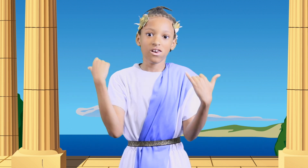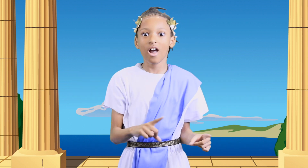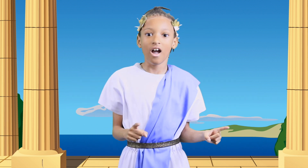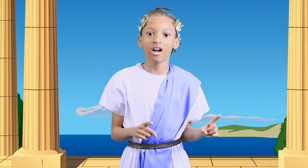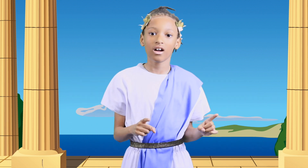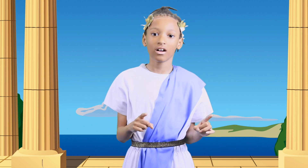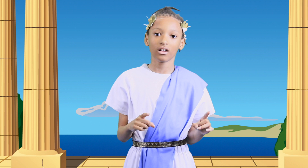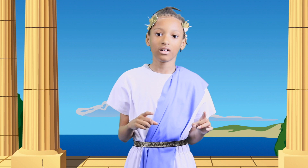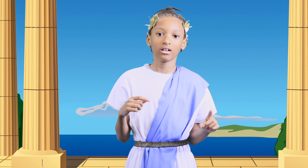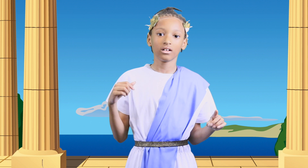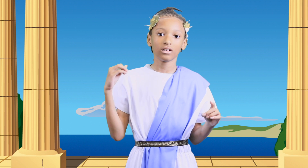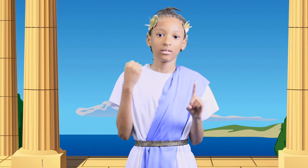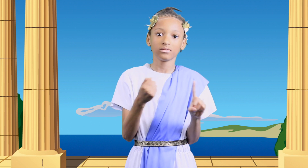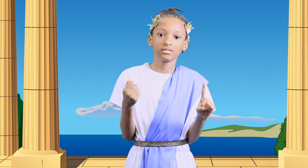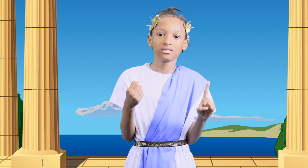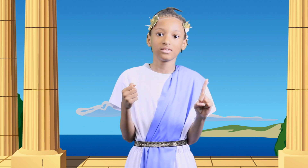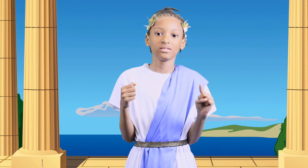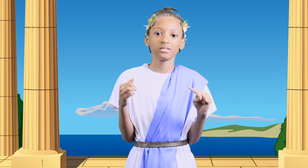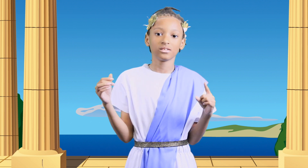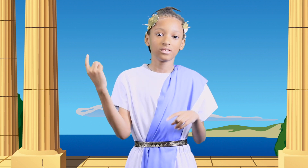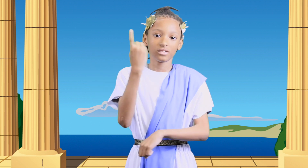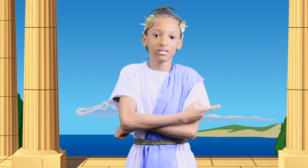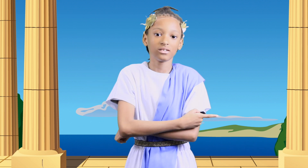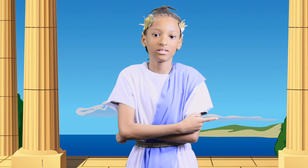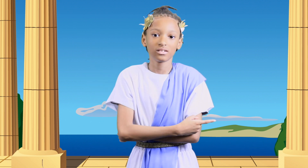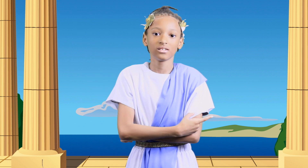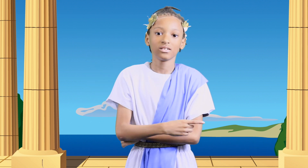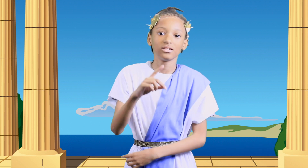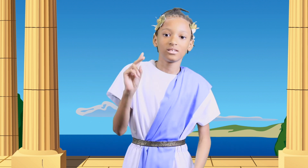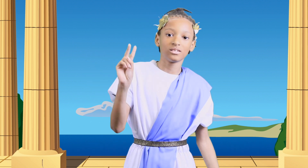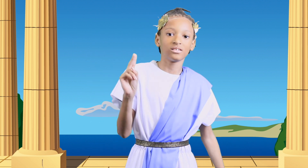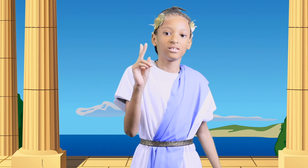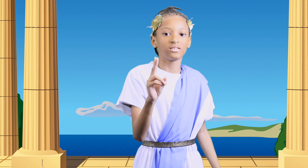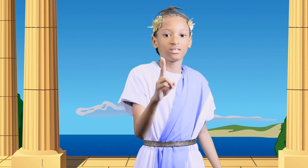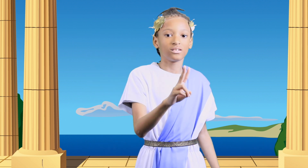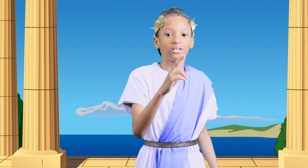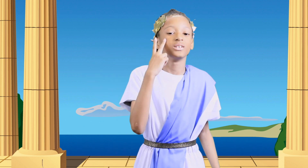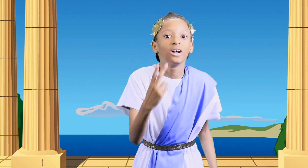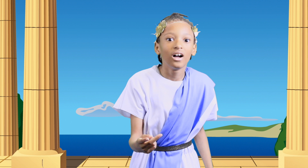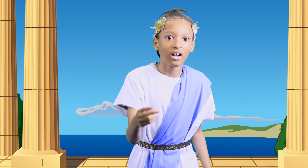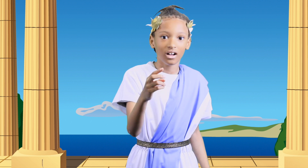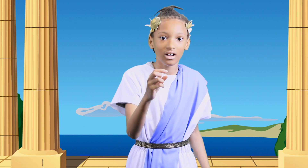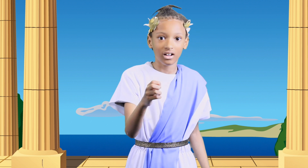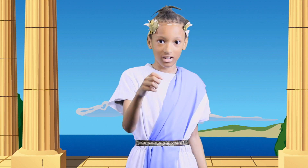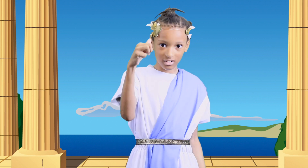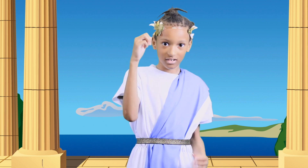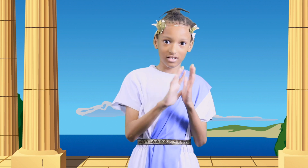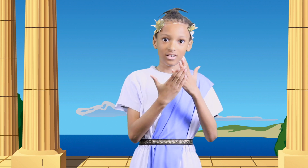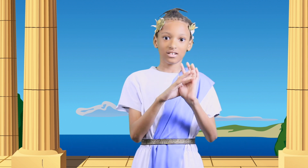One day, while walking down the street, they came upon a wallet.